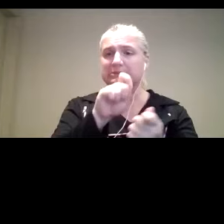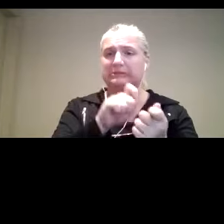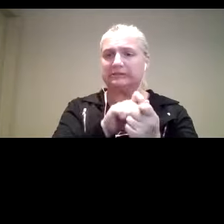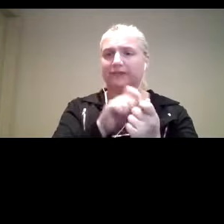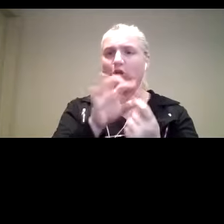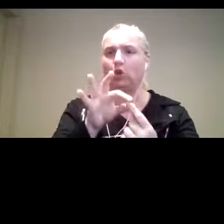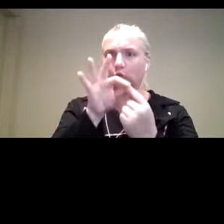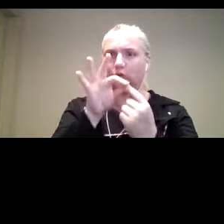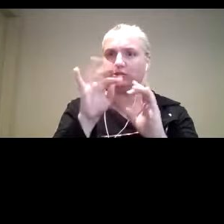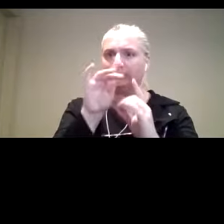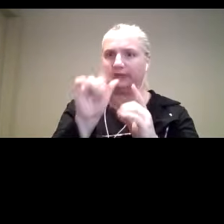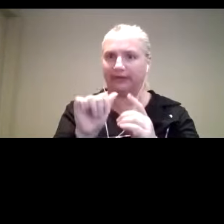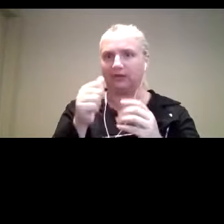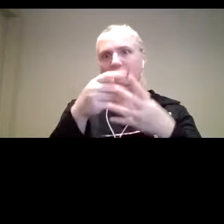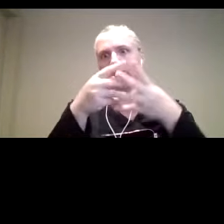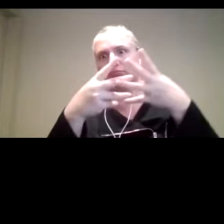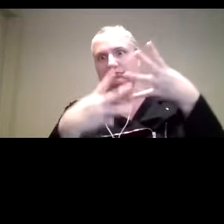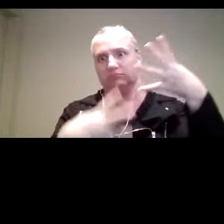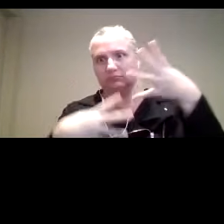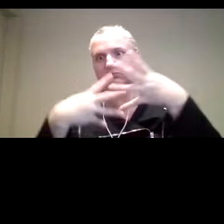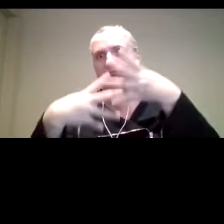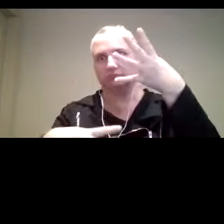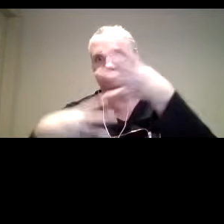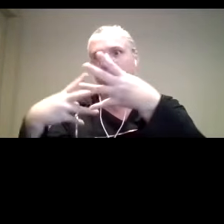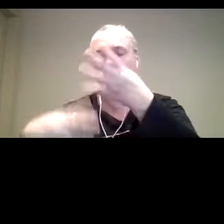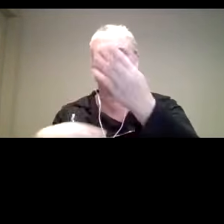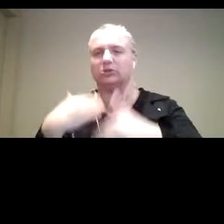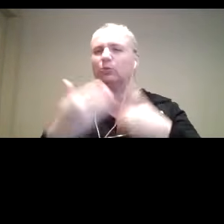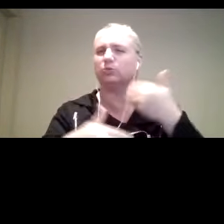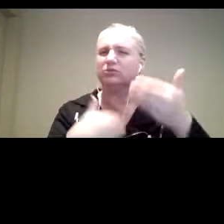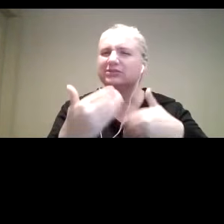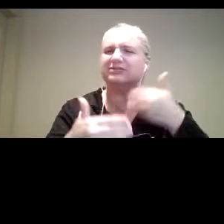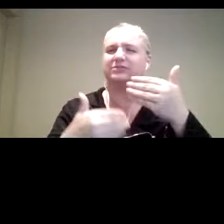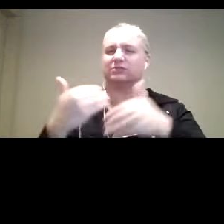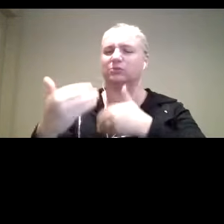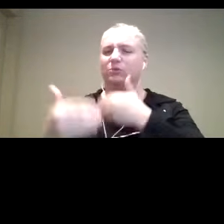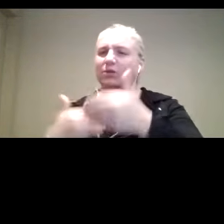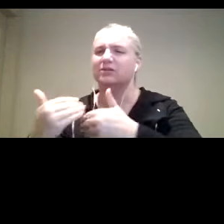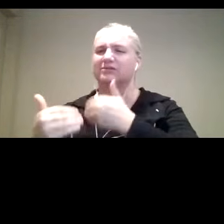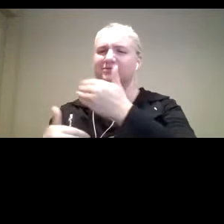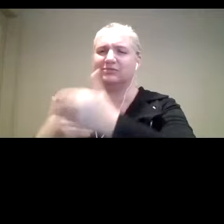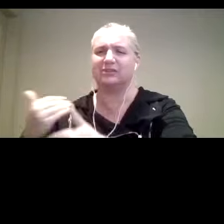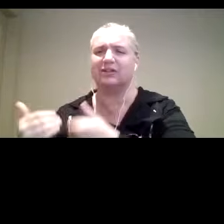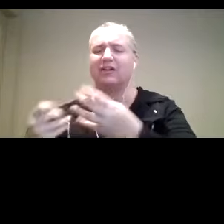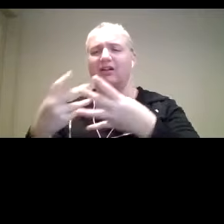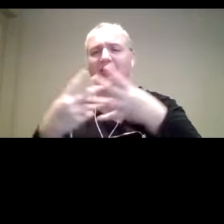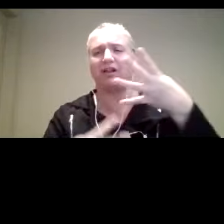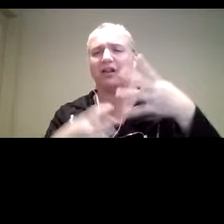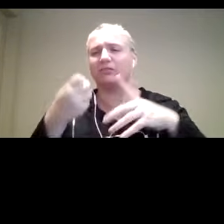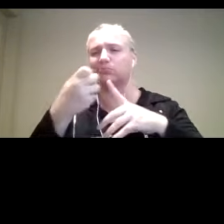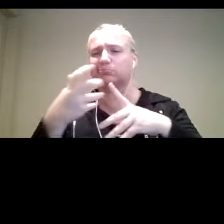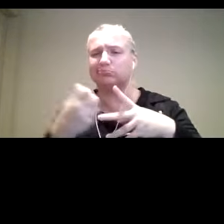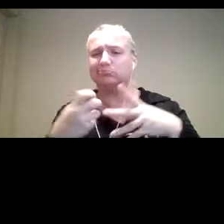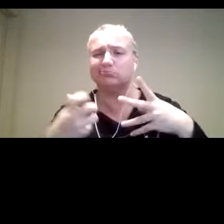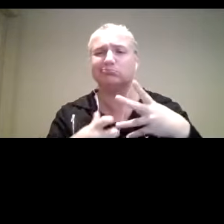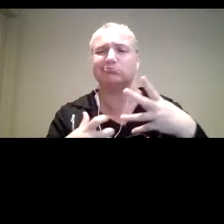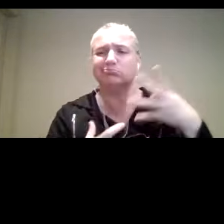there are all kinds of procedural types of things that the law talks about. We now can do response to intervention ways